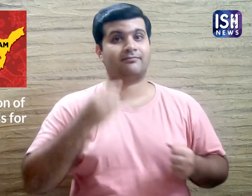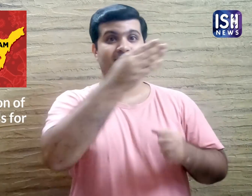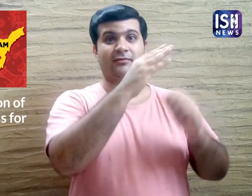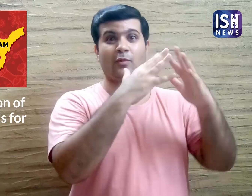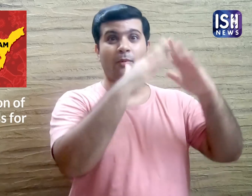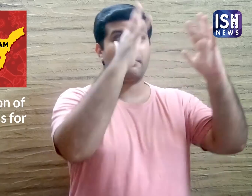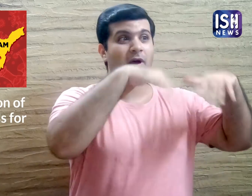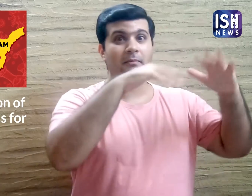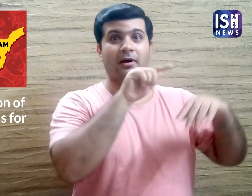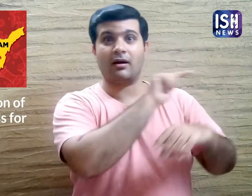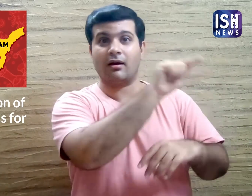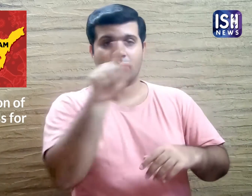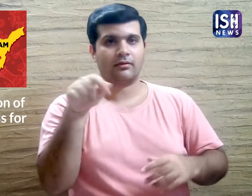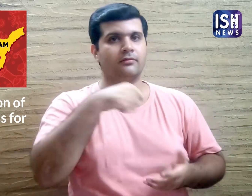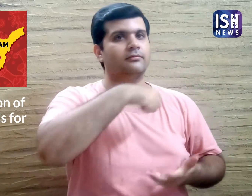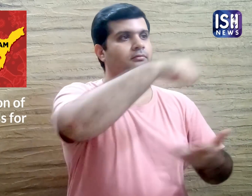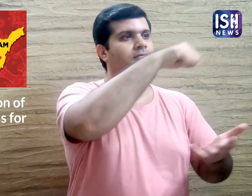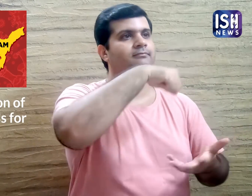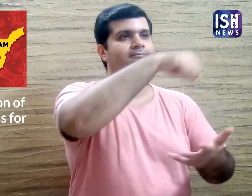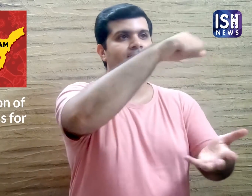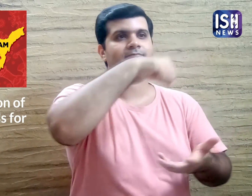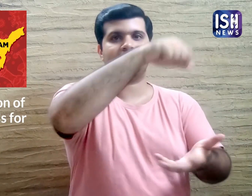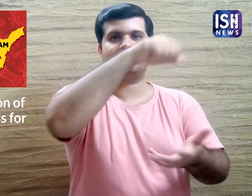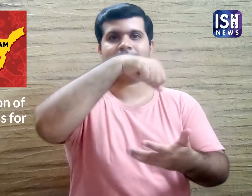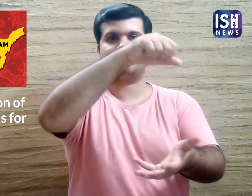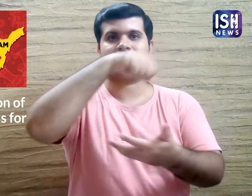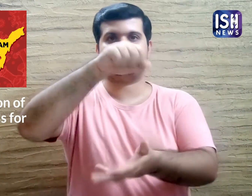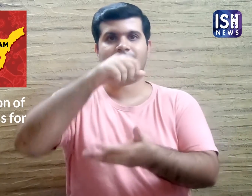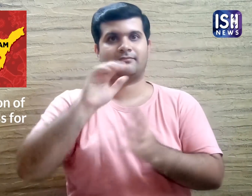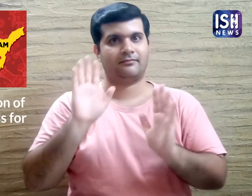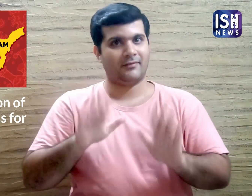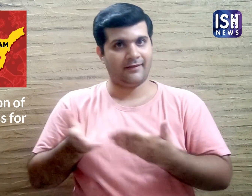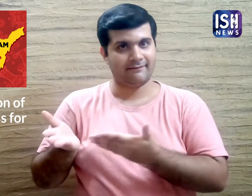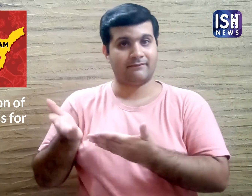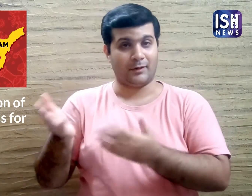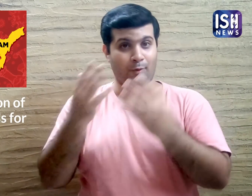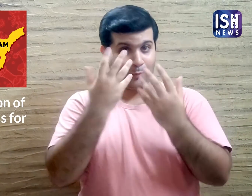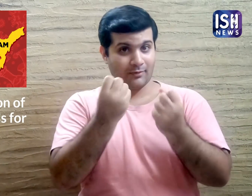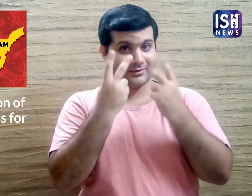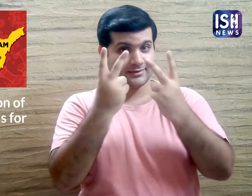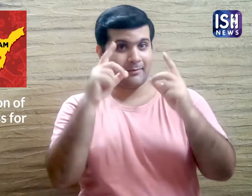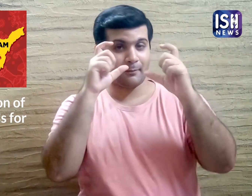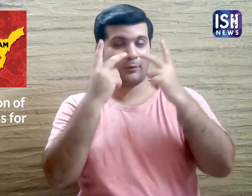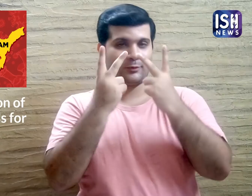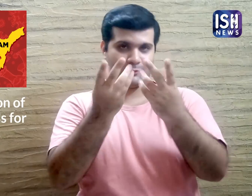They then distributed these to people who lost their houses in the flood. Have a look at these images.